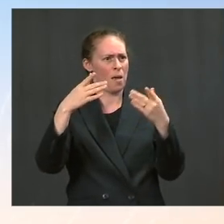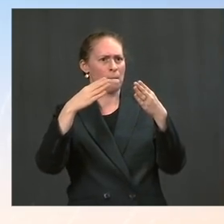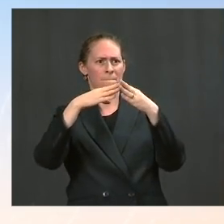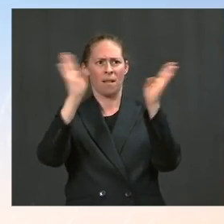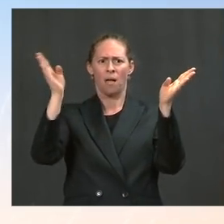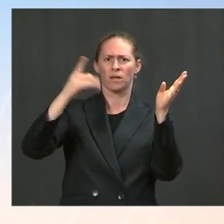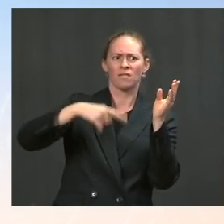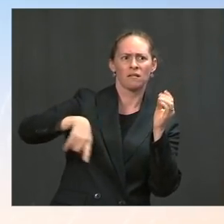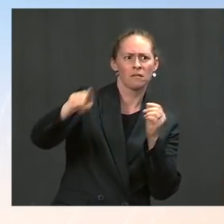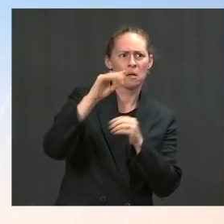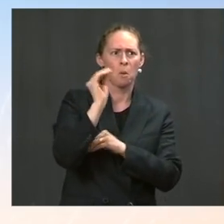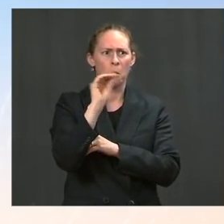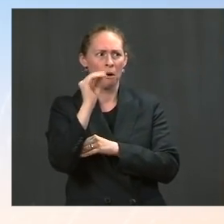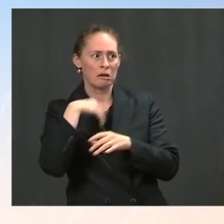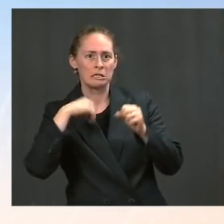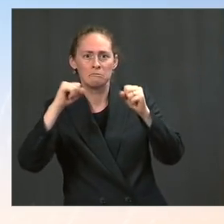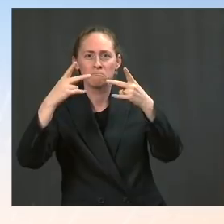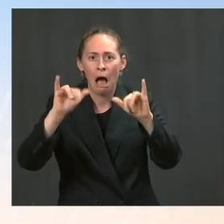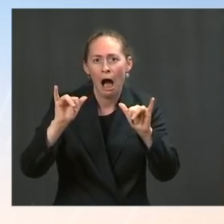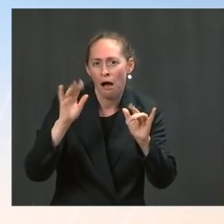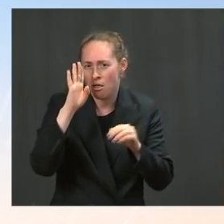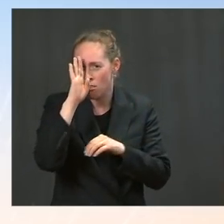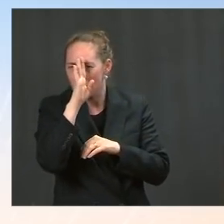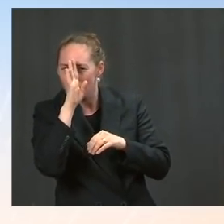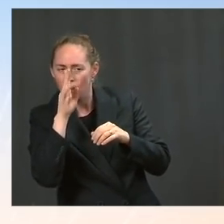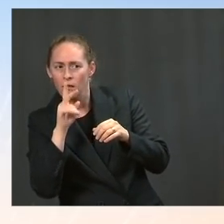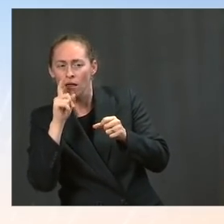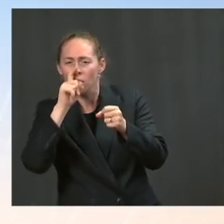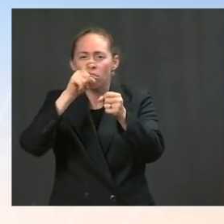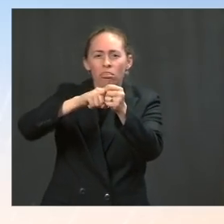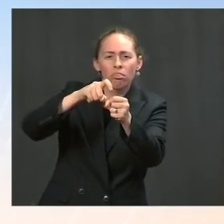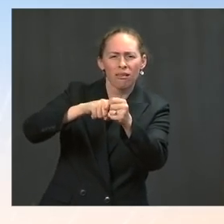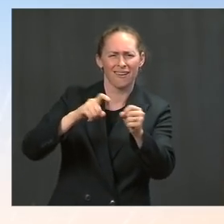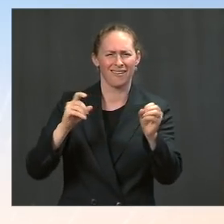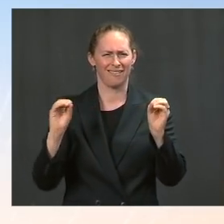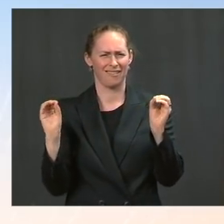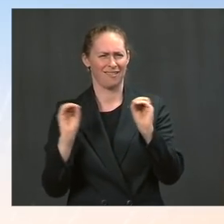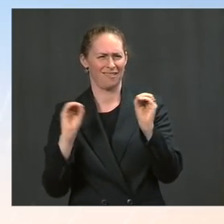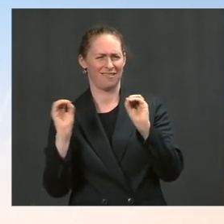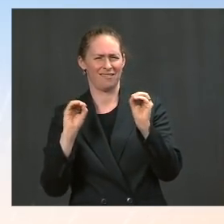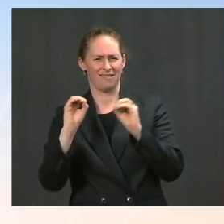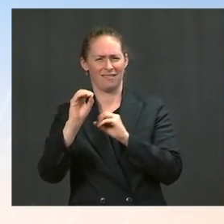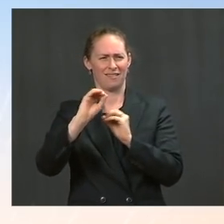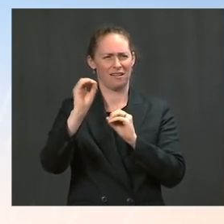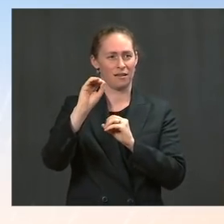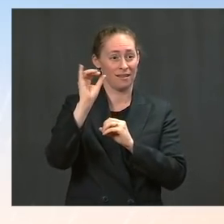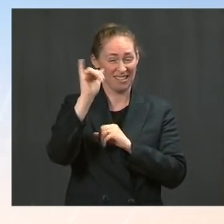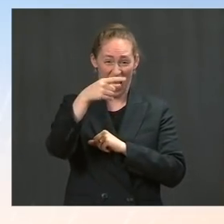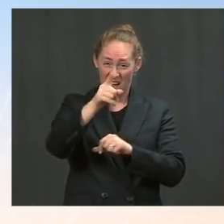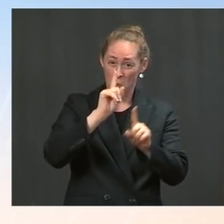people sharing information online -- just as you are all reporting information on your news stations.